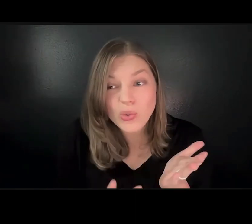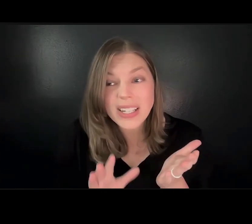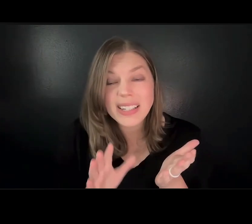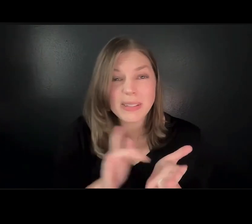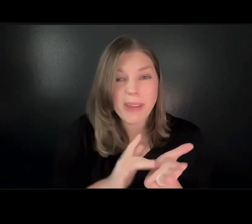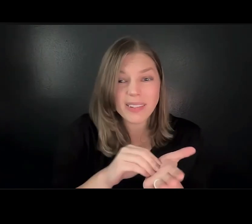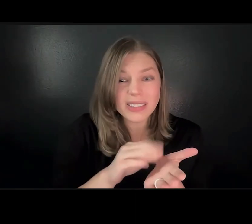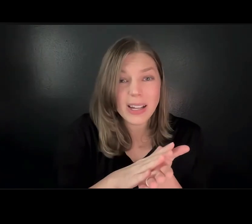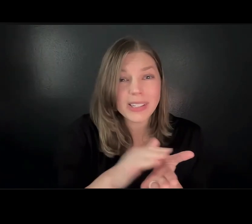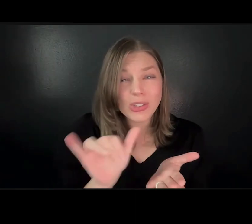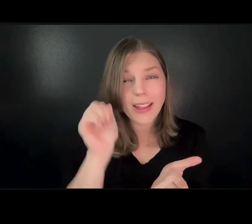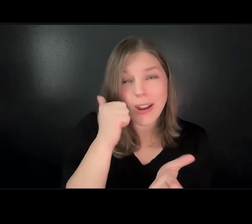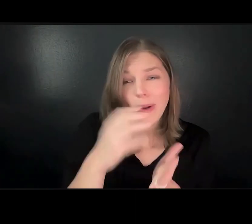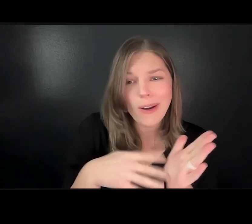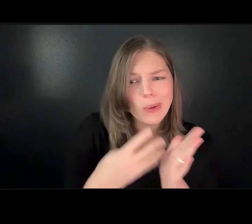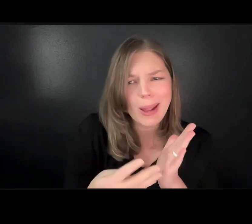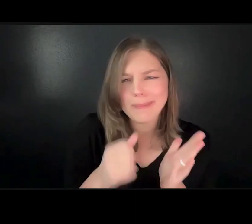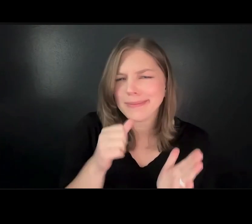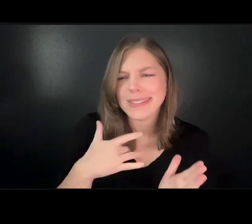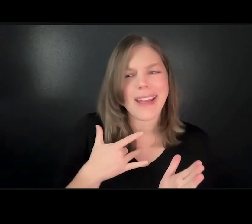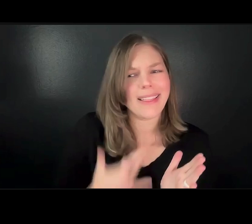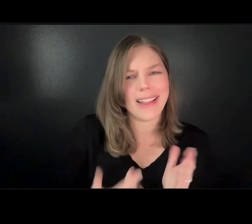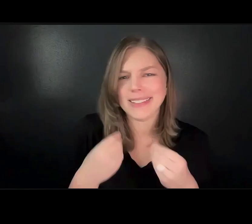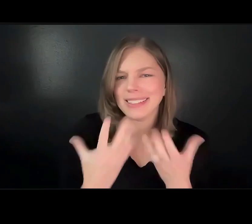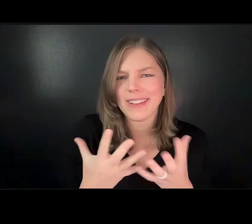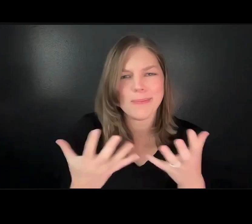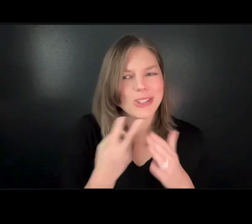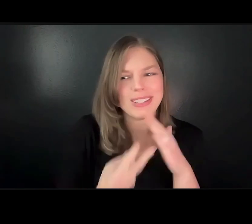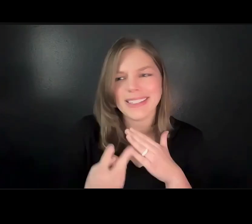Also, with deaf students a medical documentation, like an audiogram, does not give you